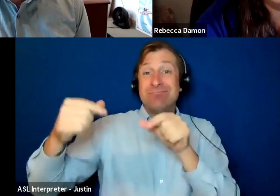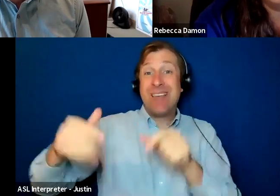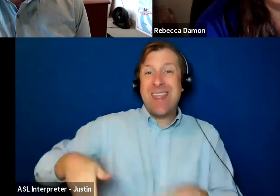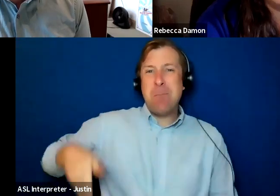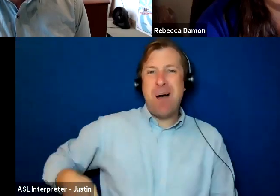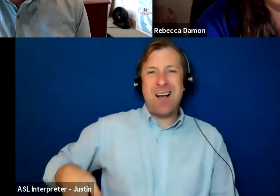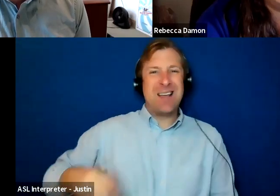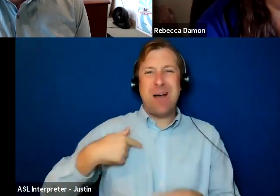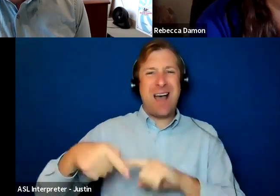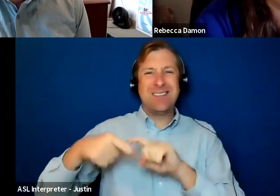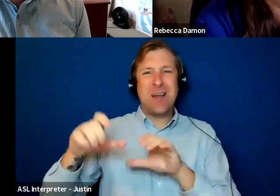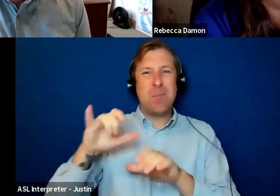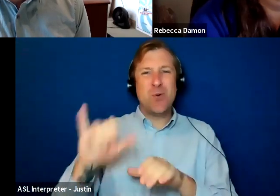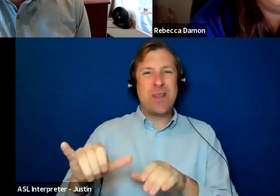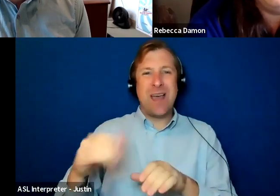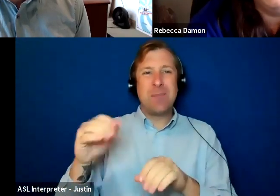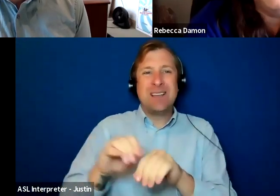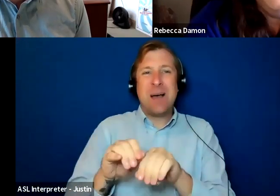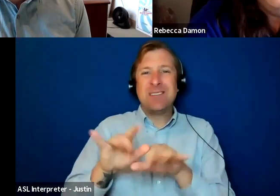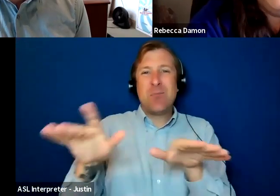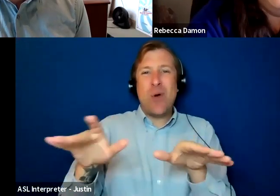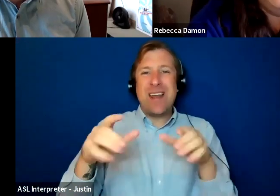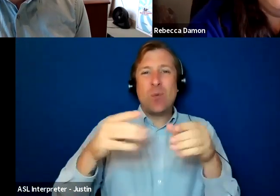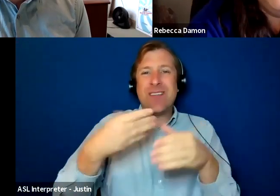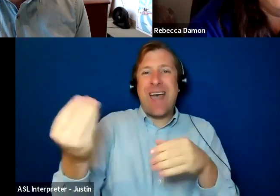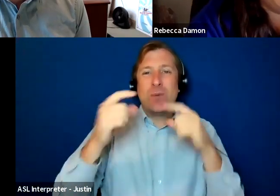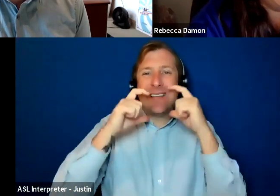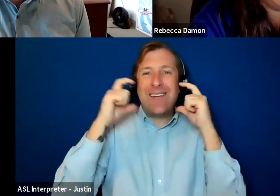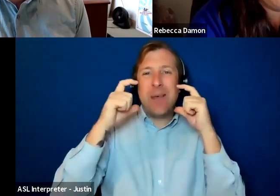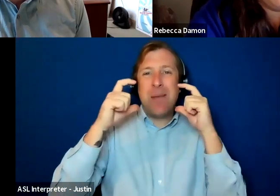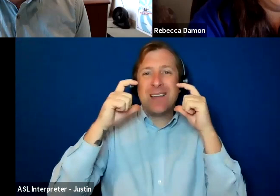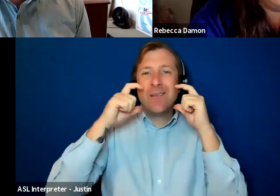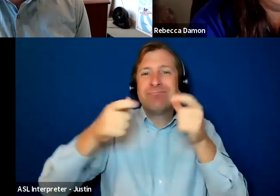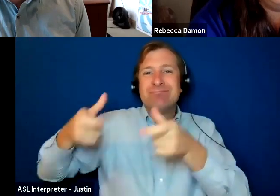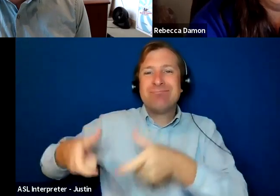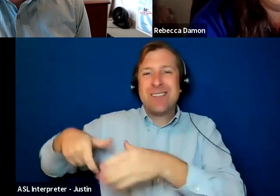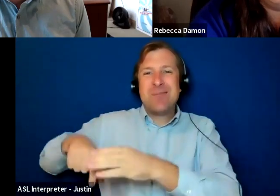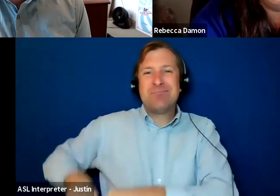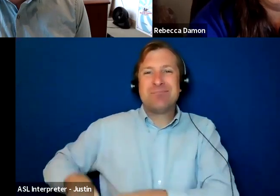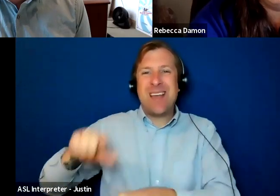spreading whatever was on the outside of the mask. Are plastic bags the correct protocol?